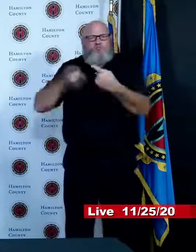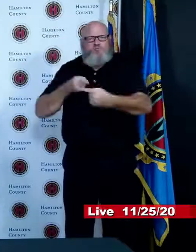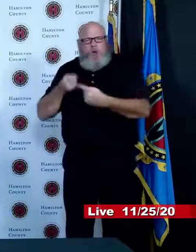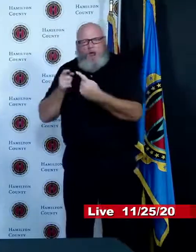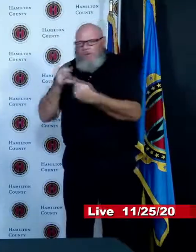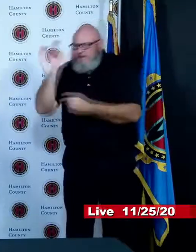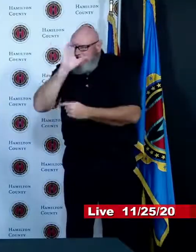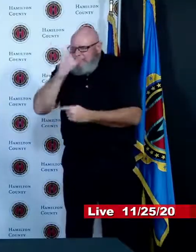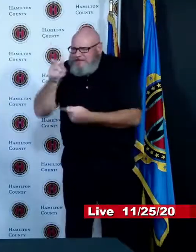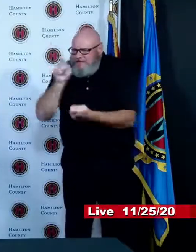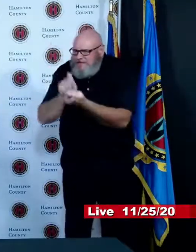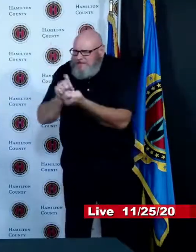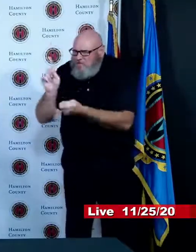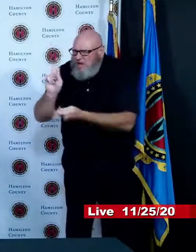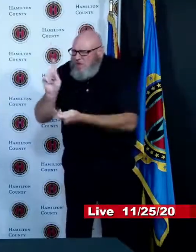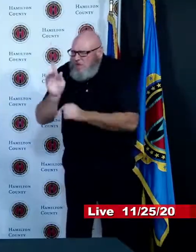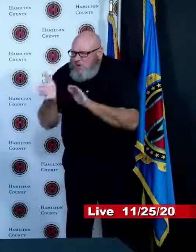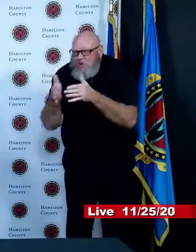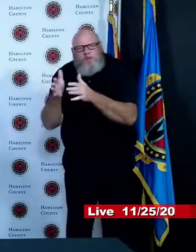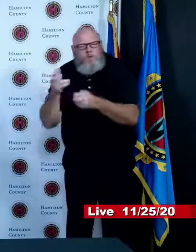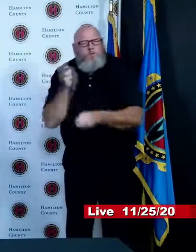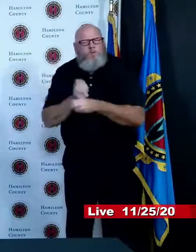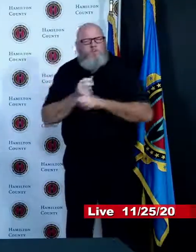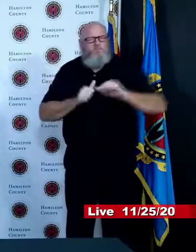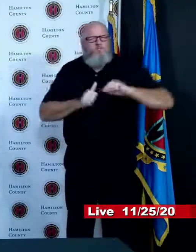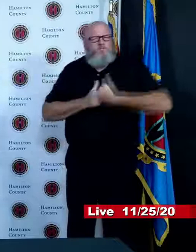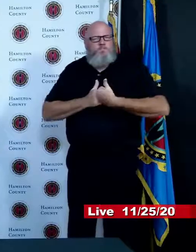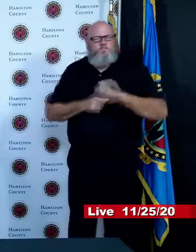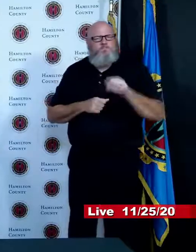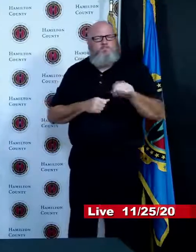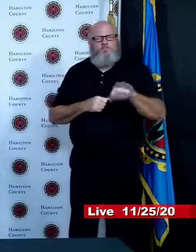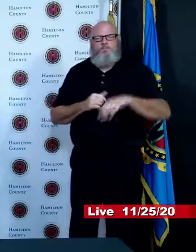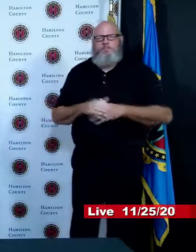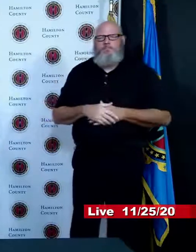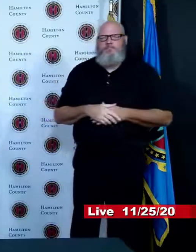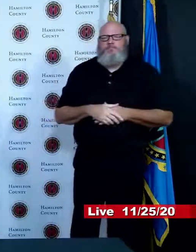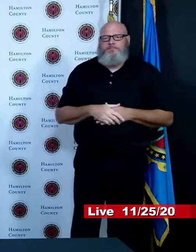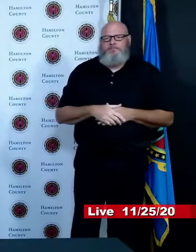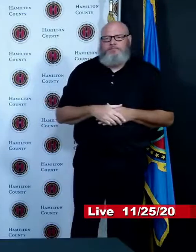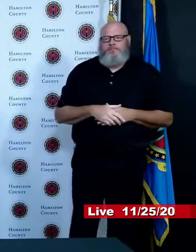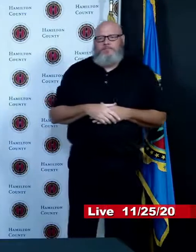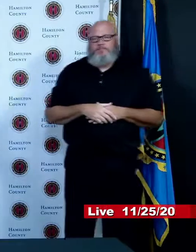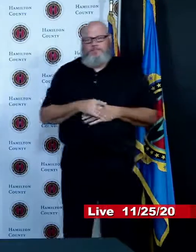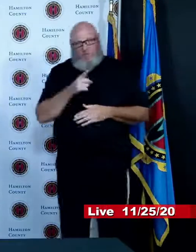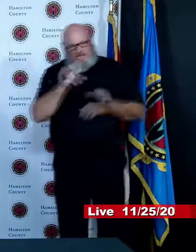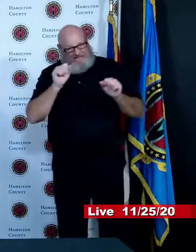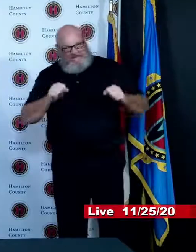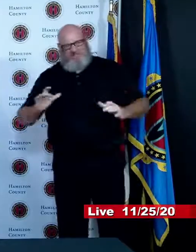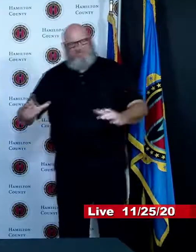exposure right and so so what is the value then of not asking the question about large gatherings